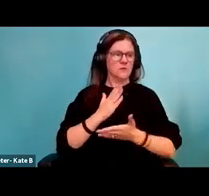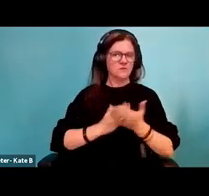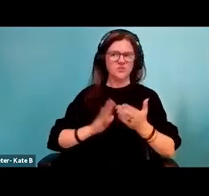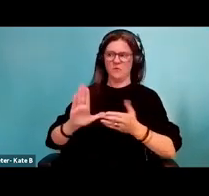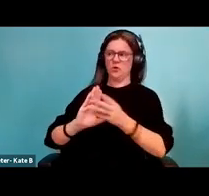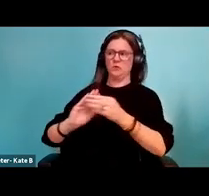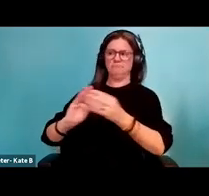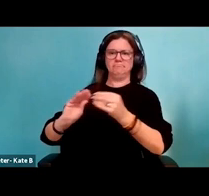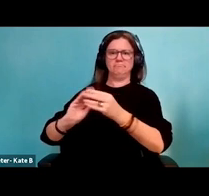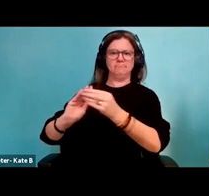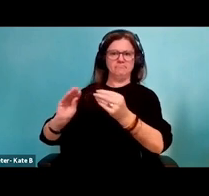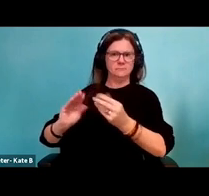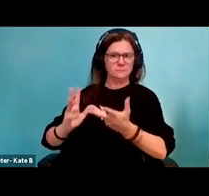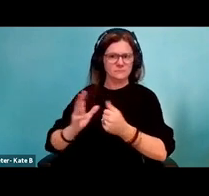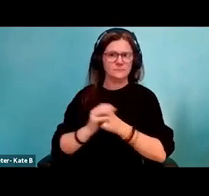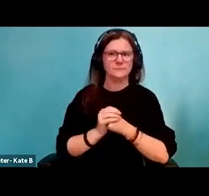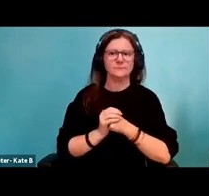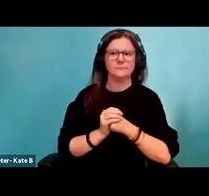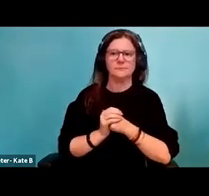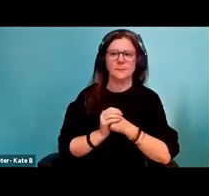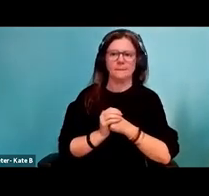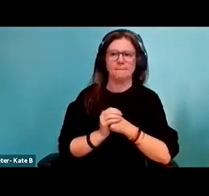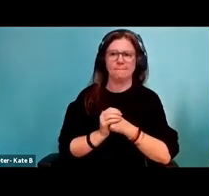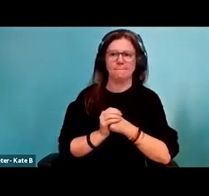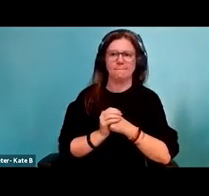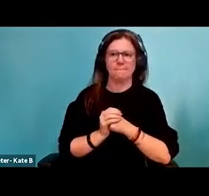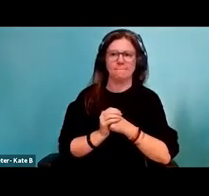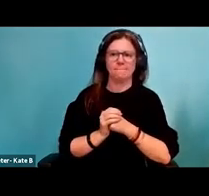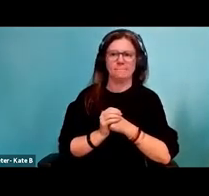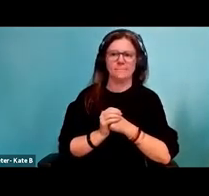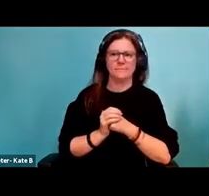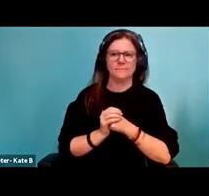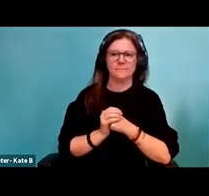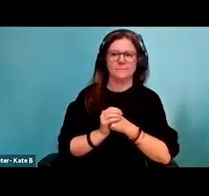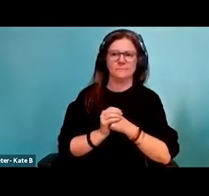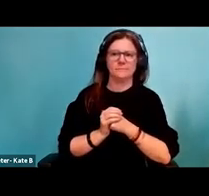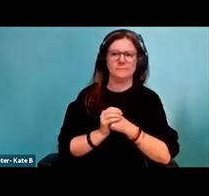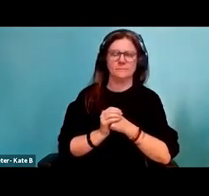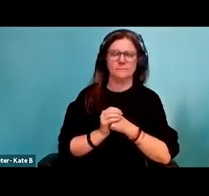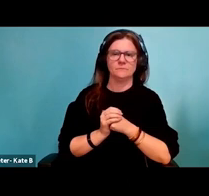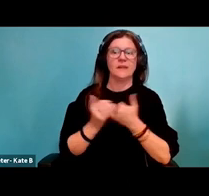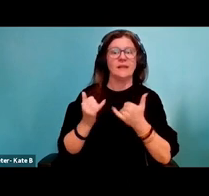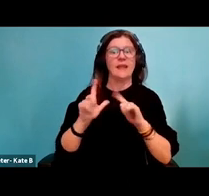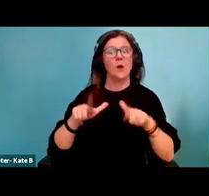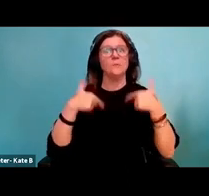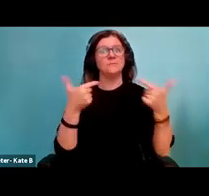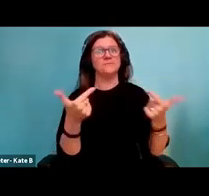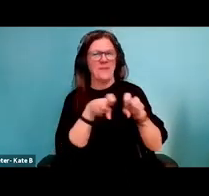Forber-Pratt has presented us today. Now we get to turn it over to the panel members to